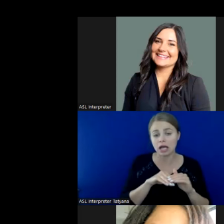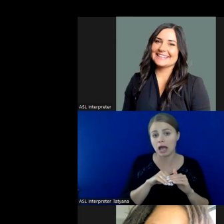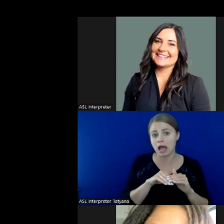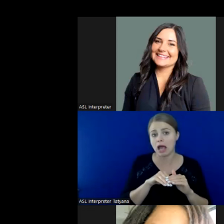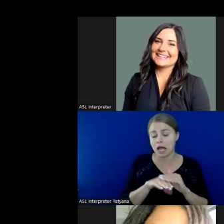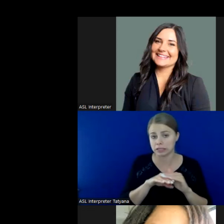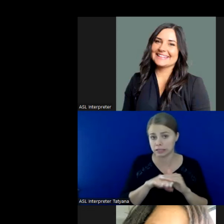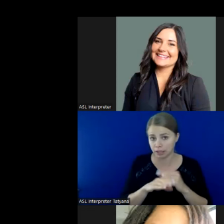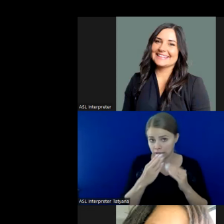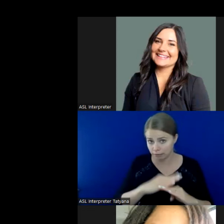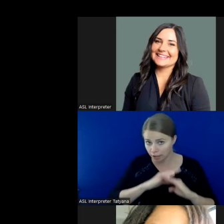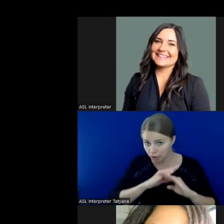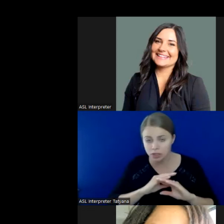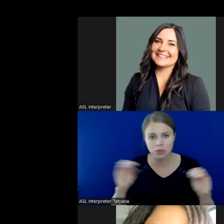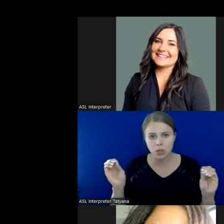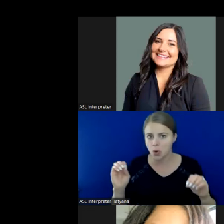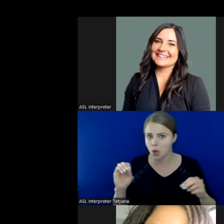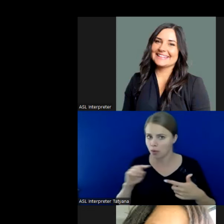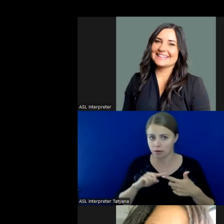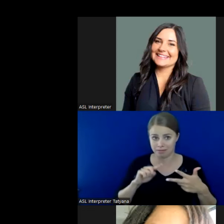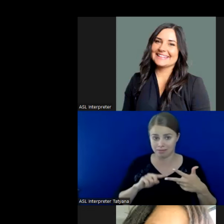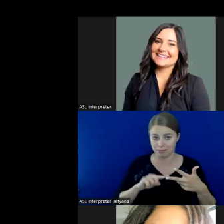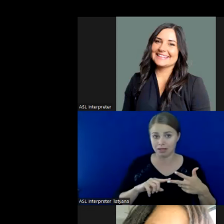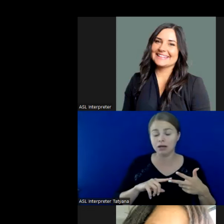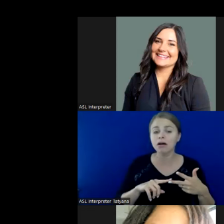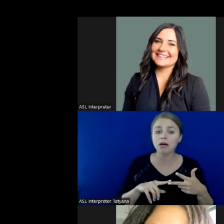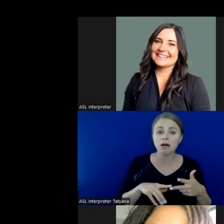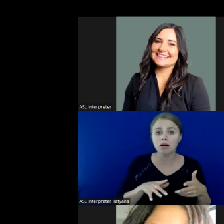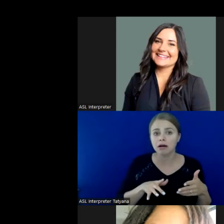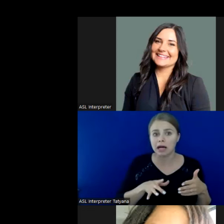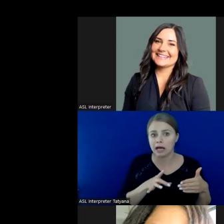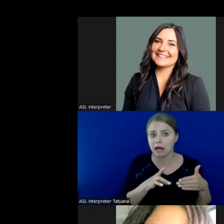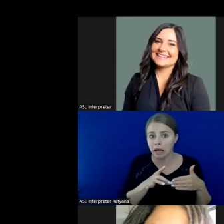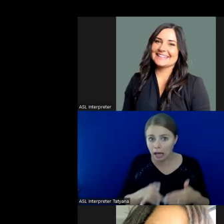No. Did it map barriers to affected groups? Well, no. Because it didn't list any.